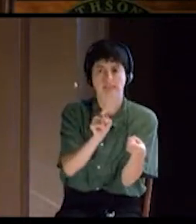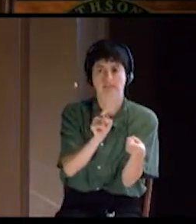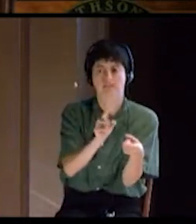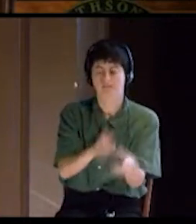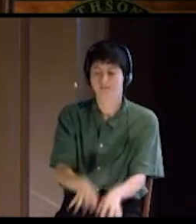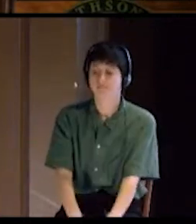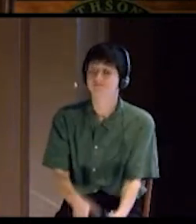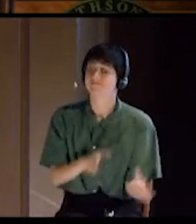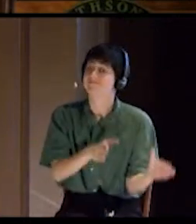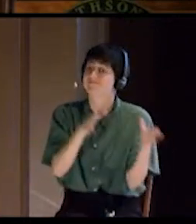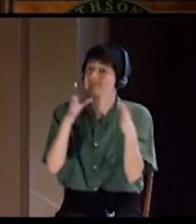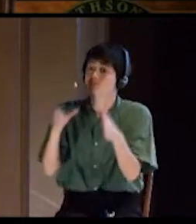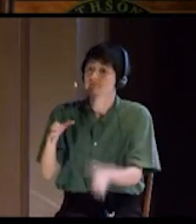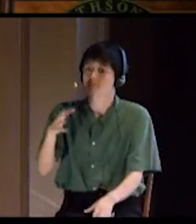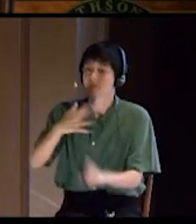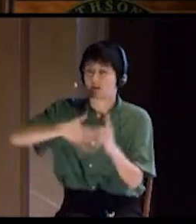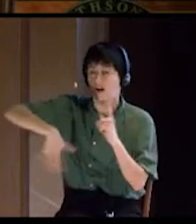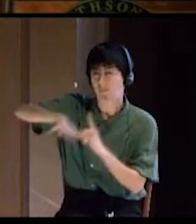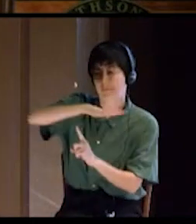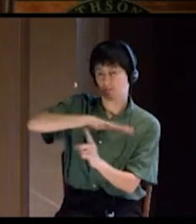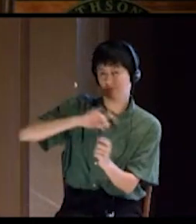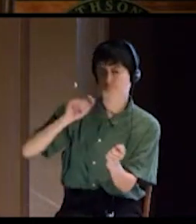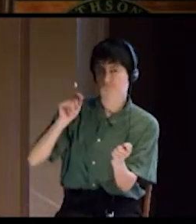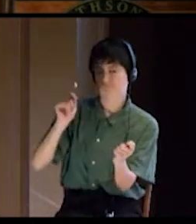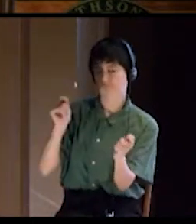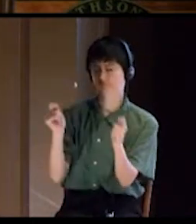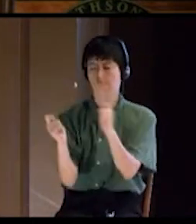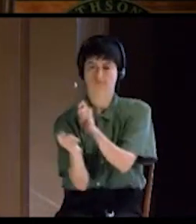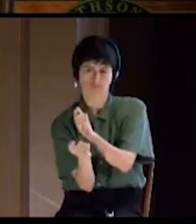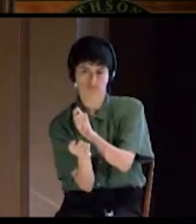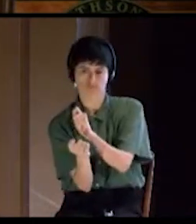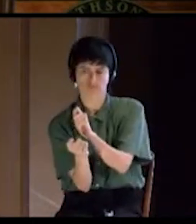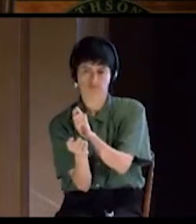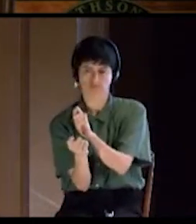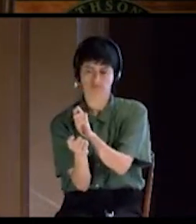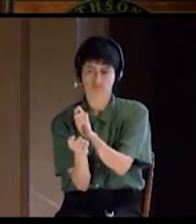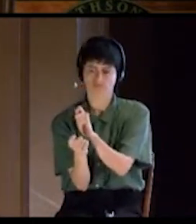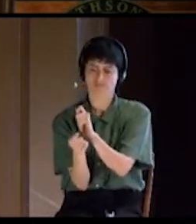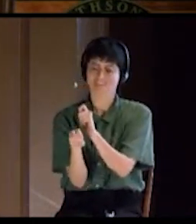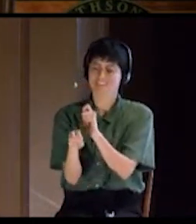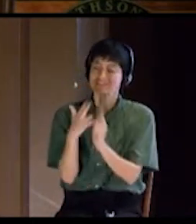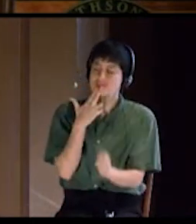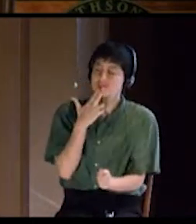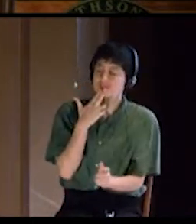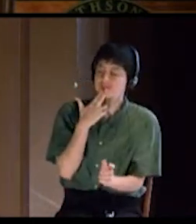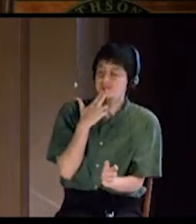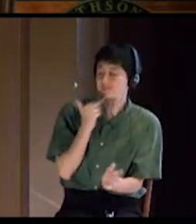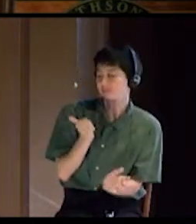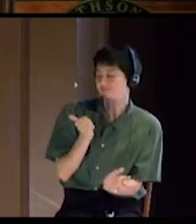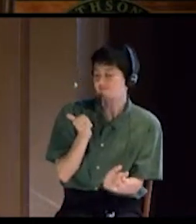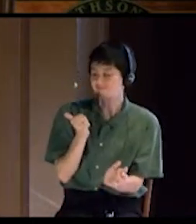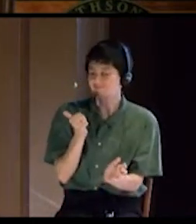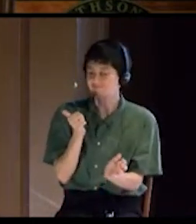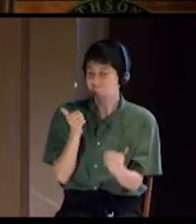and how this very cute creature has responded to habitat change.